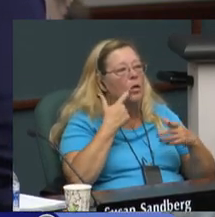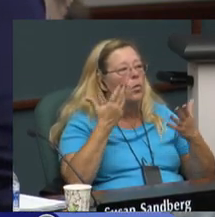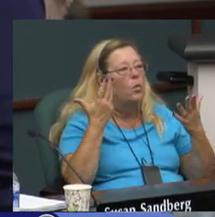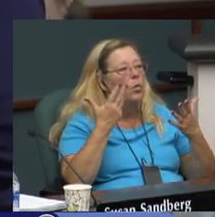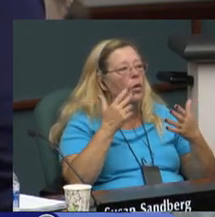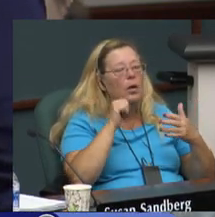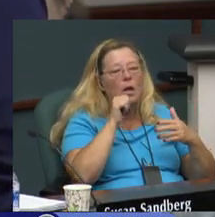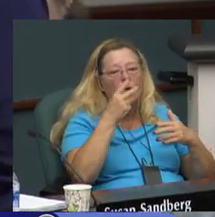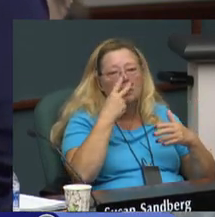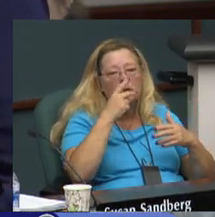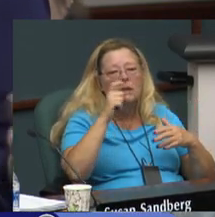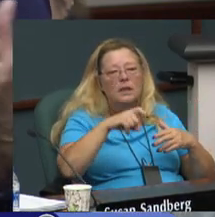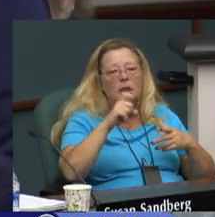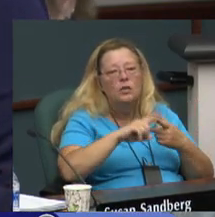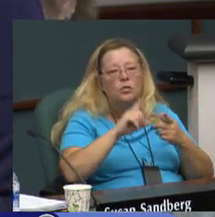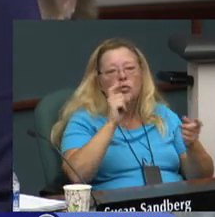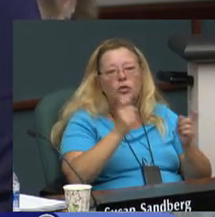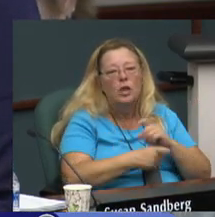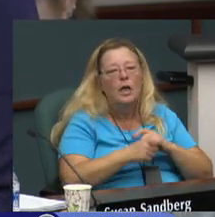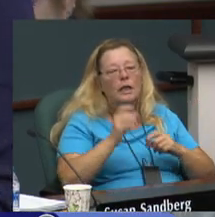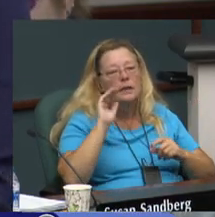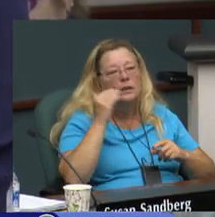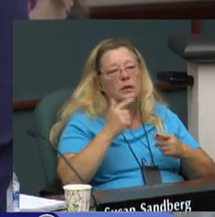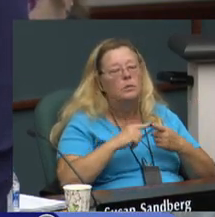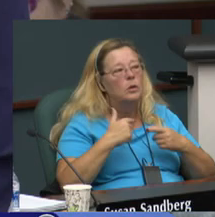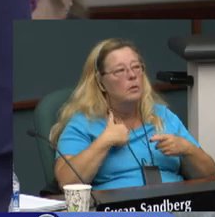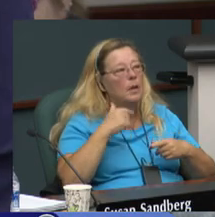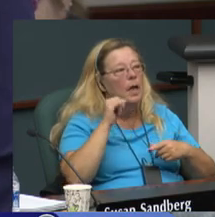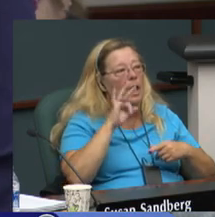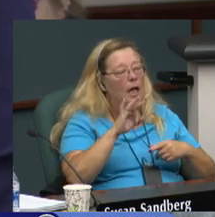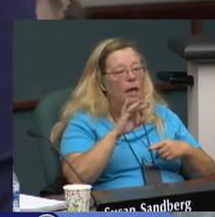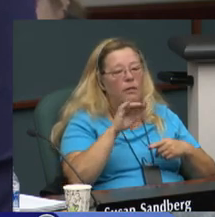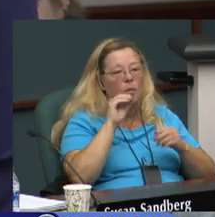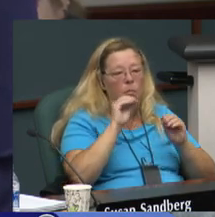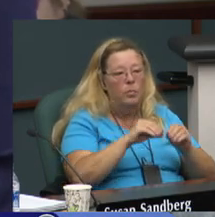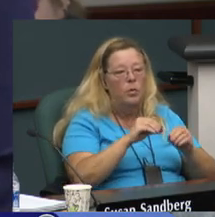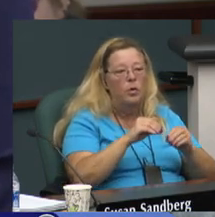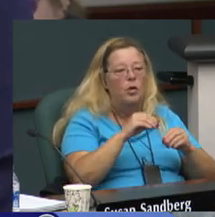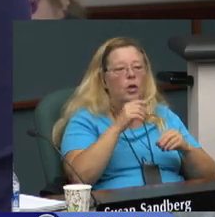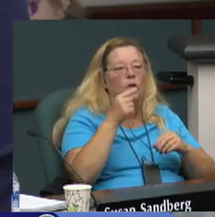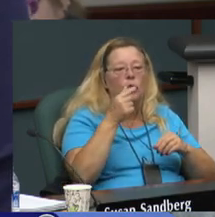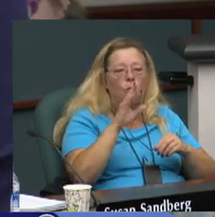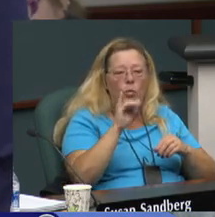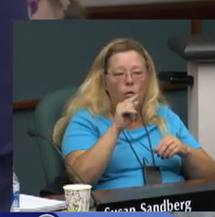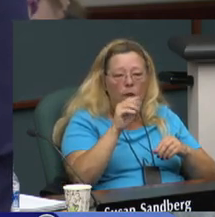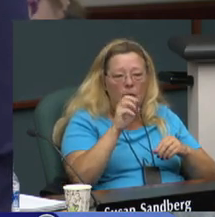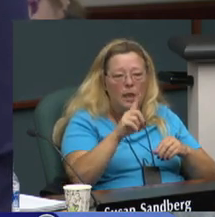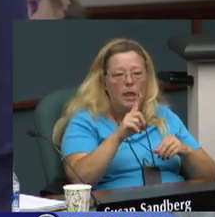see any need to change it it seems to me that if gridded dense areas are what we